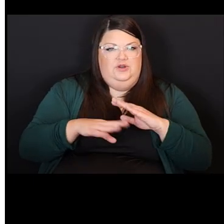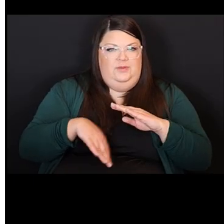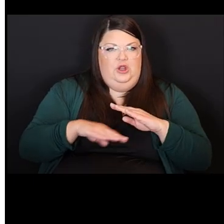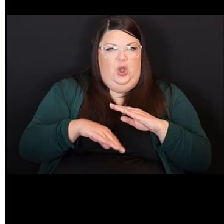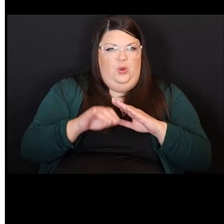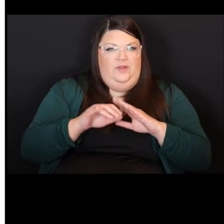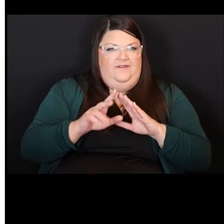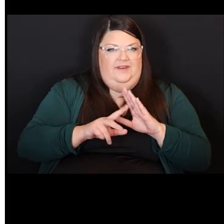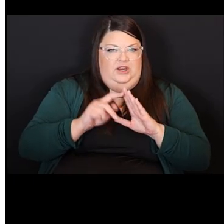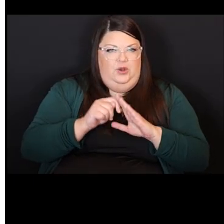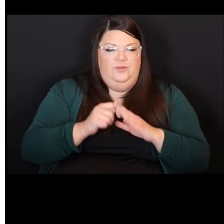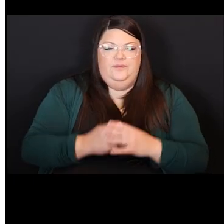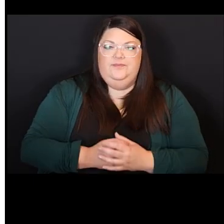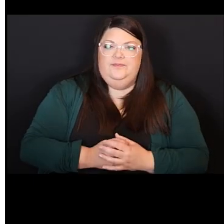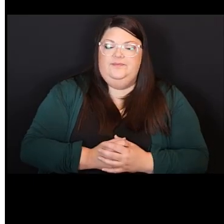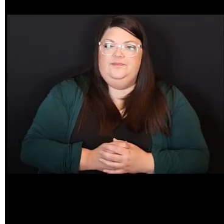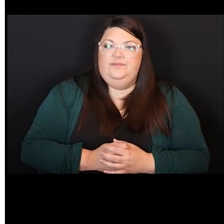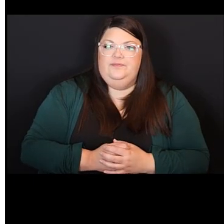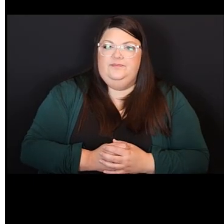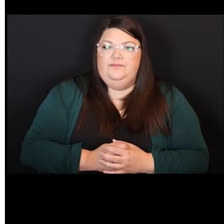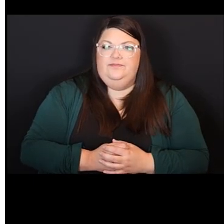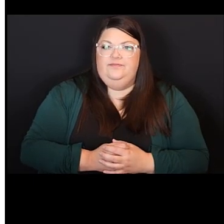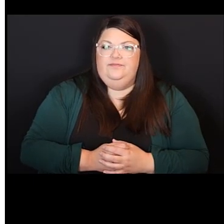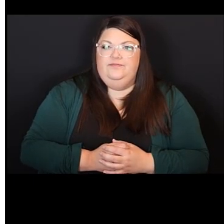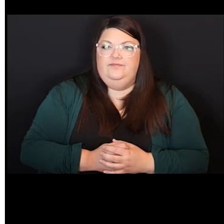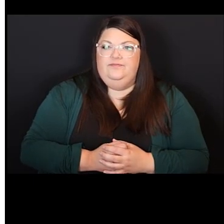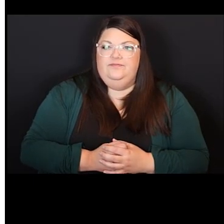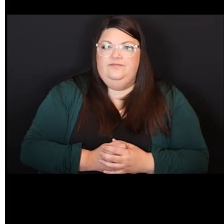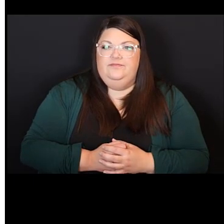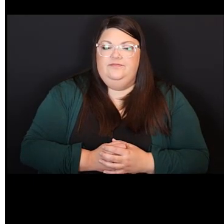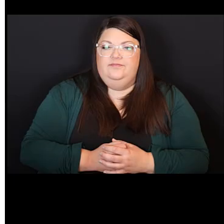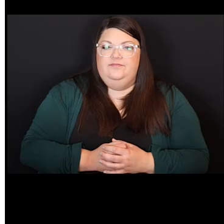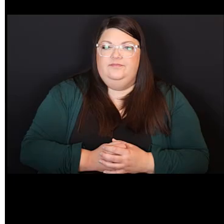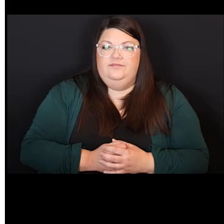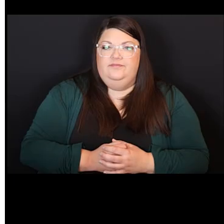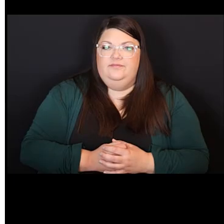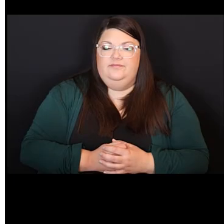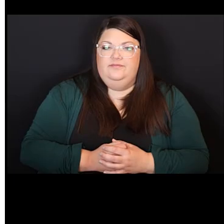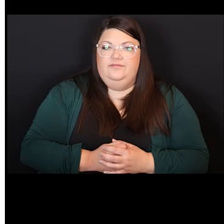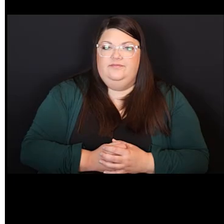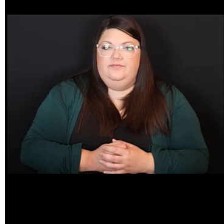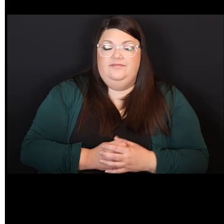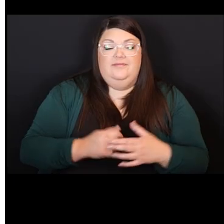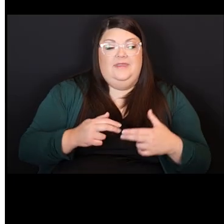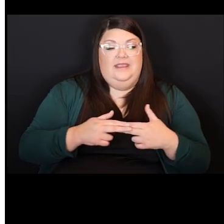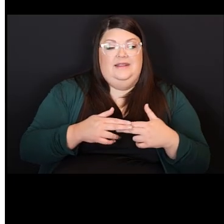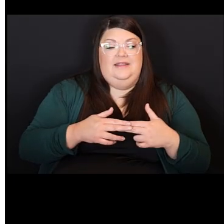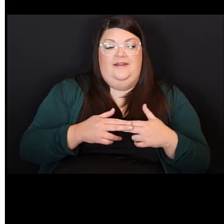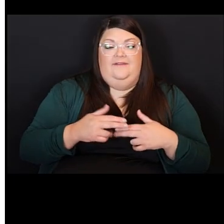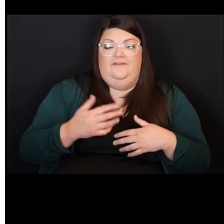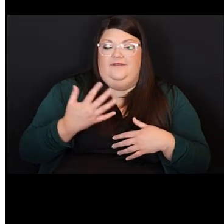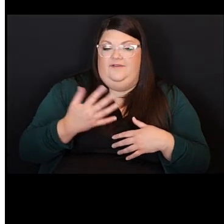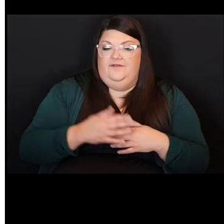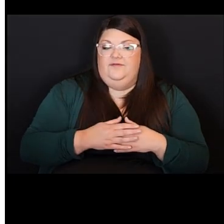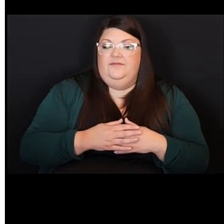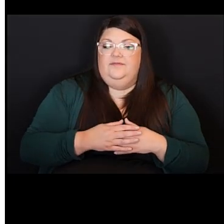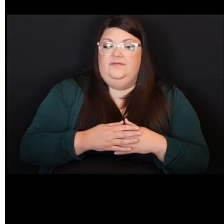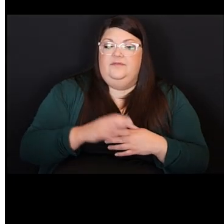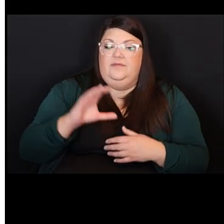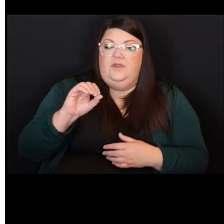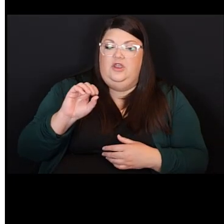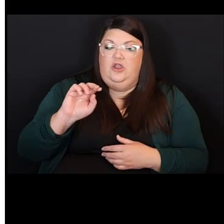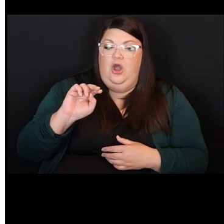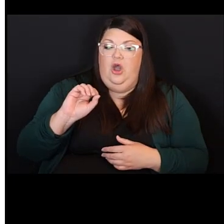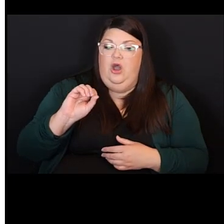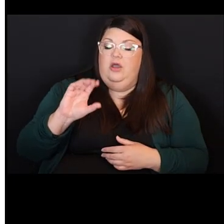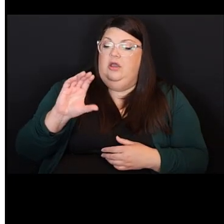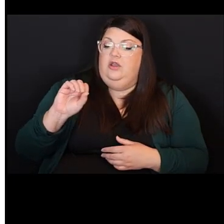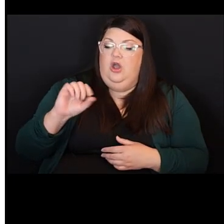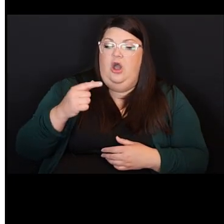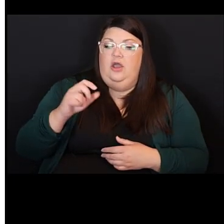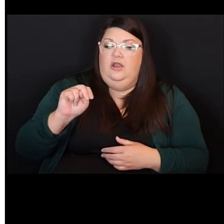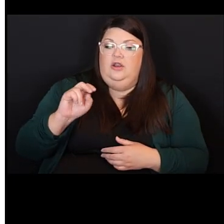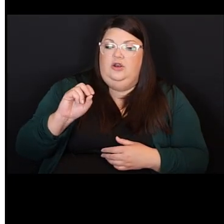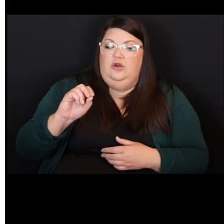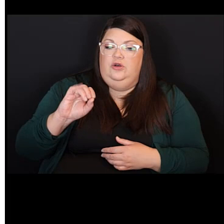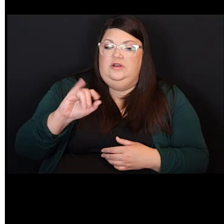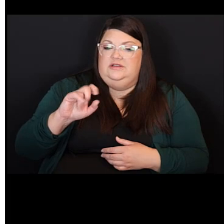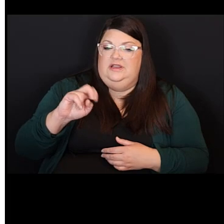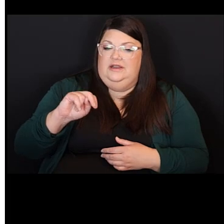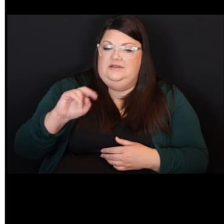in the description below the video. Slide 5, Cognizance Determination Table.